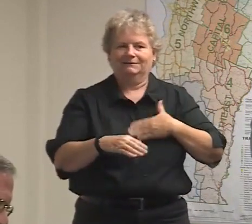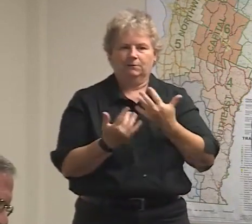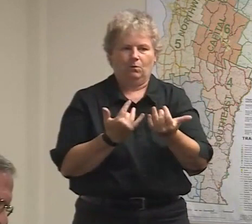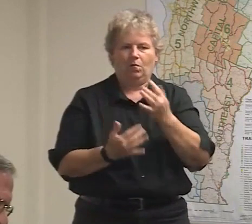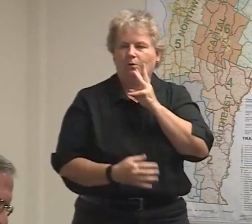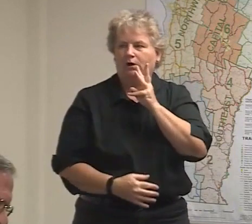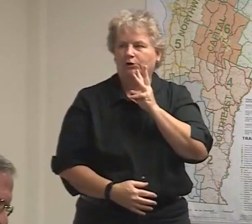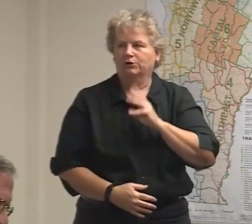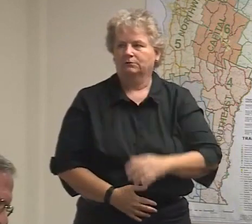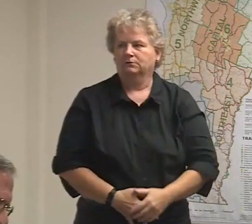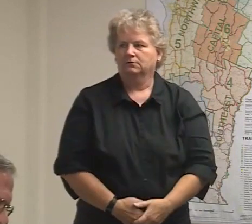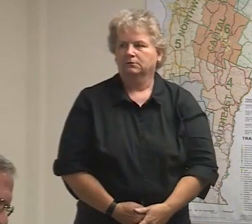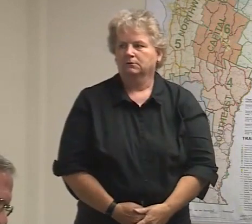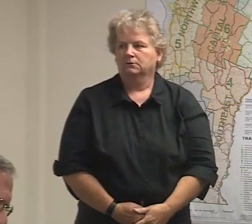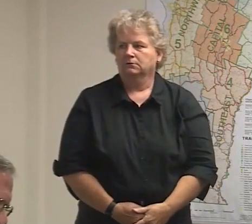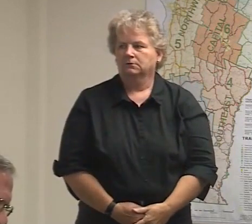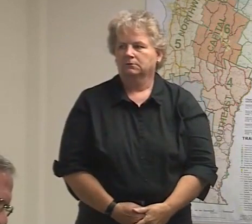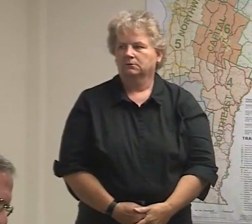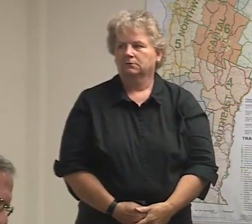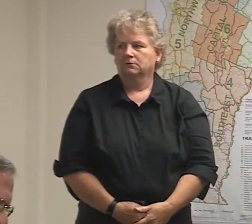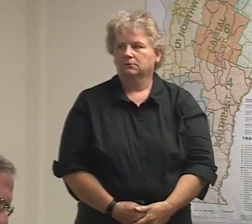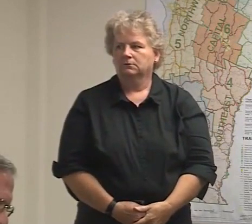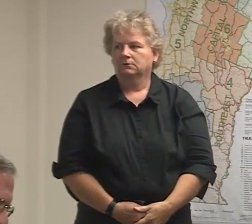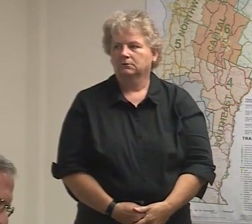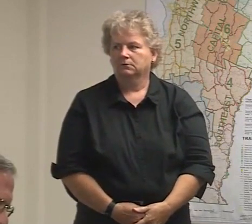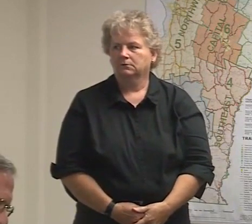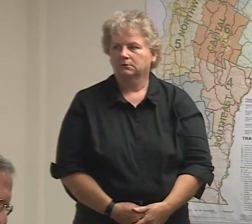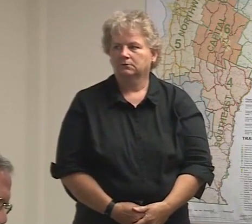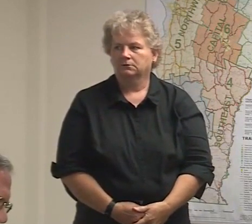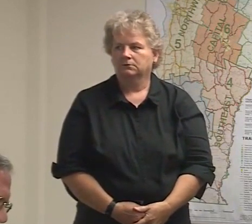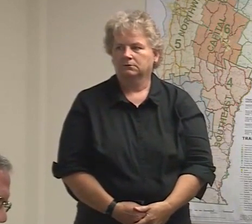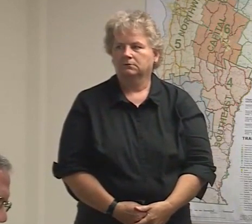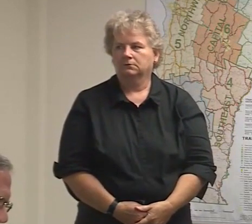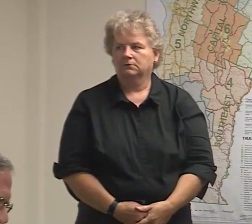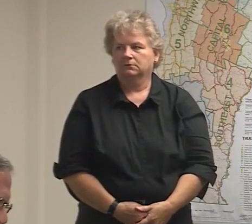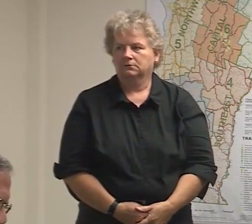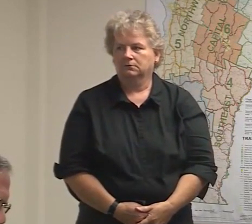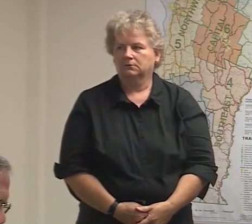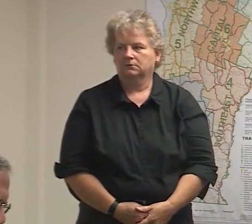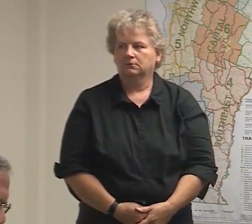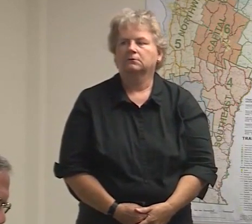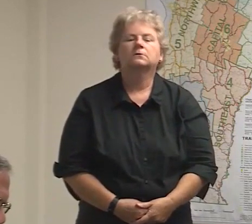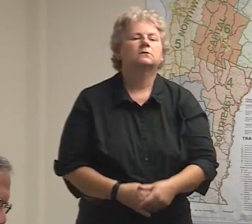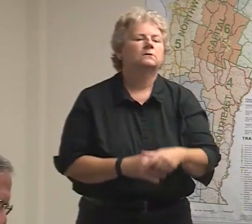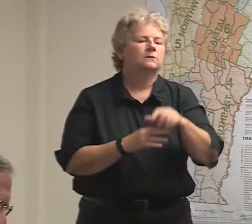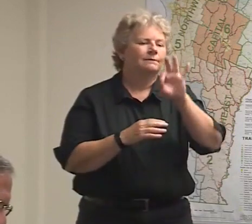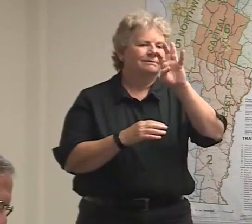WE HAVE ALSO REQUESTED IN OUR STOCKPILE A SUPPLY OF DRINKING WATER THROUGH FEMA.